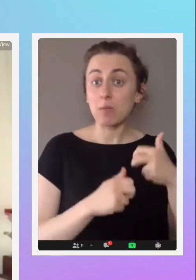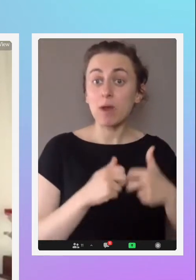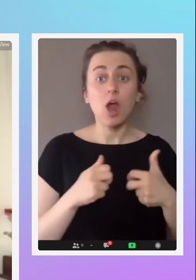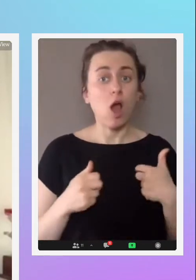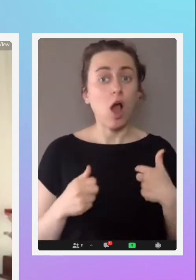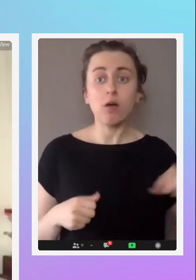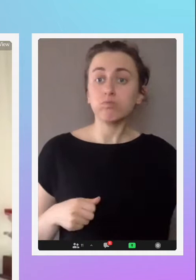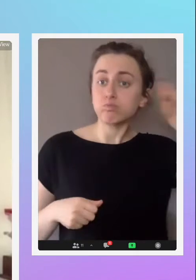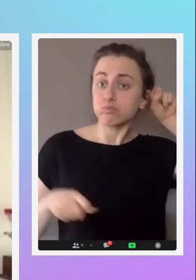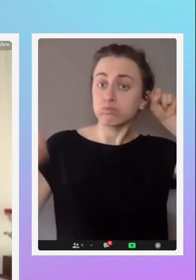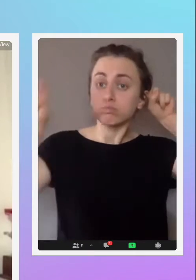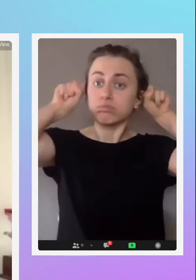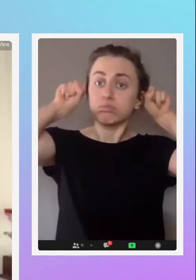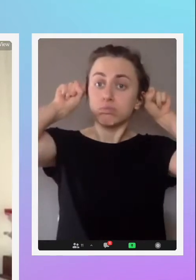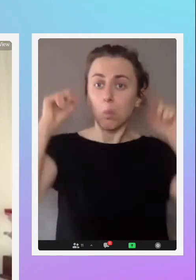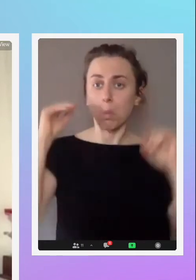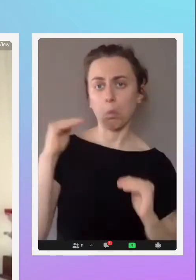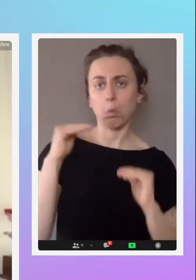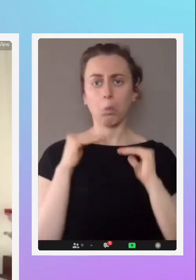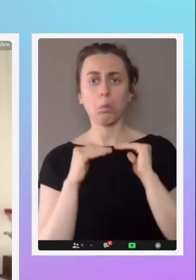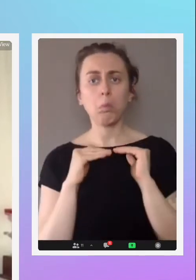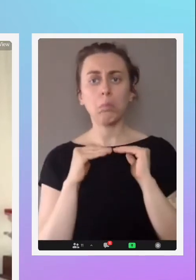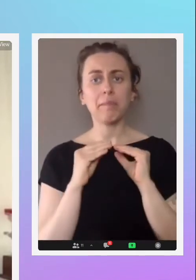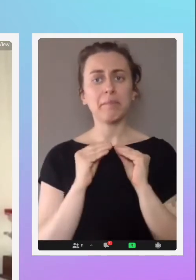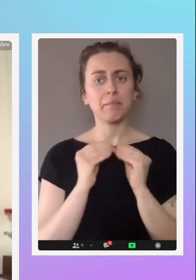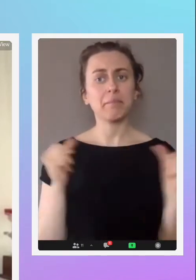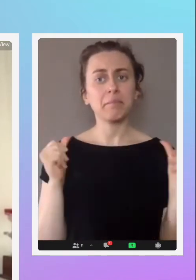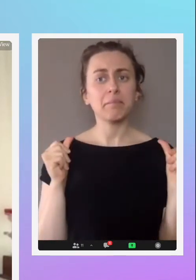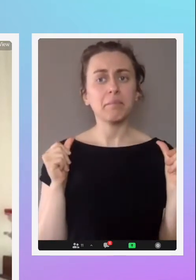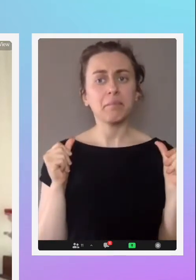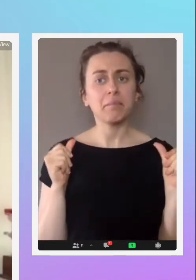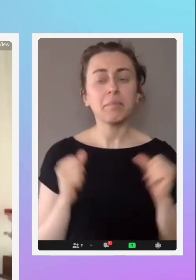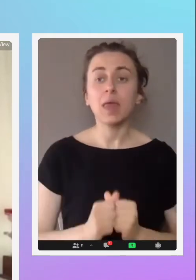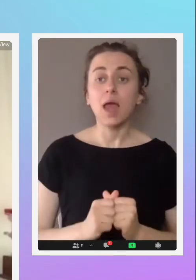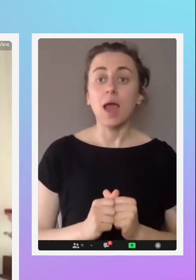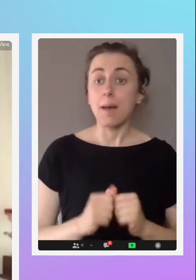But there are people who have much more severe losses and who hear nothing